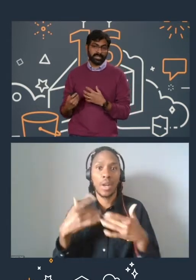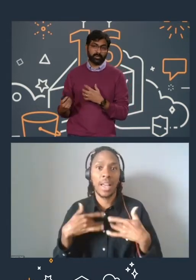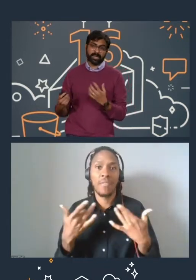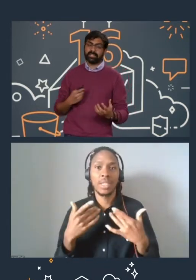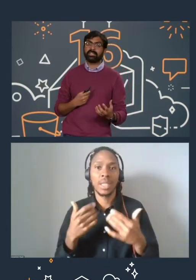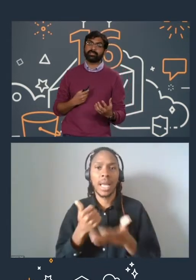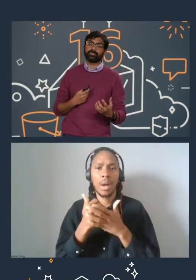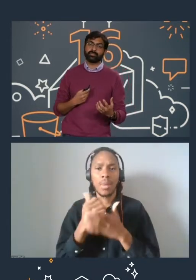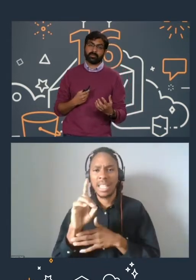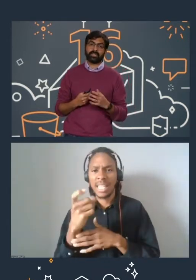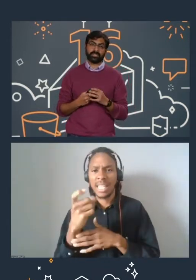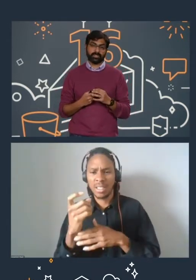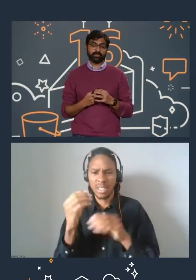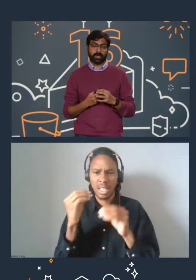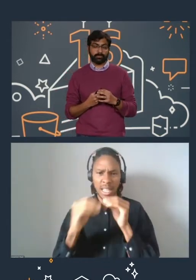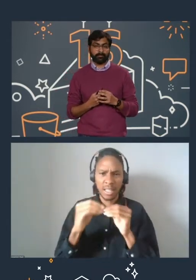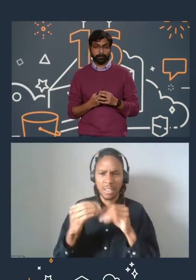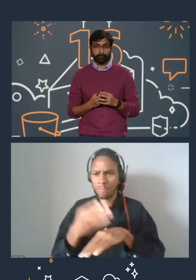and correct any issues with replication as well.